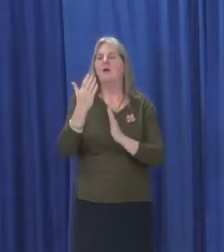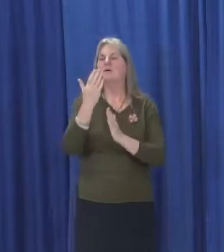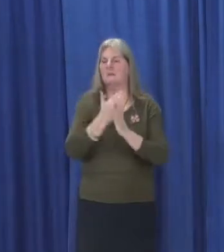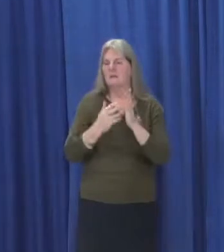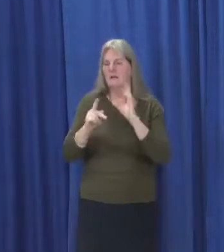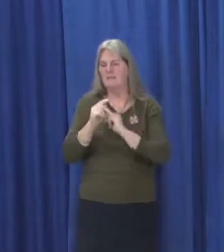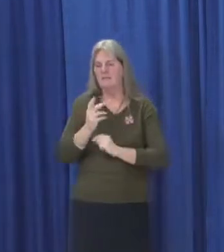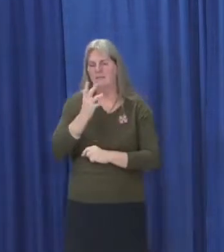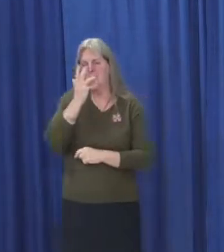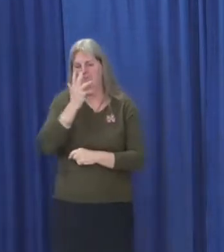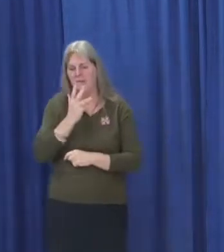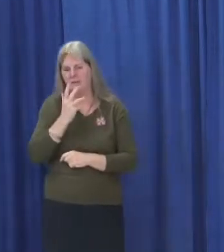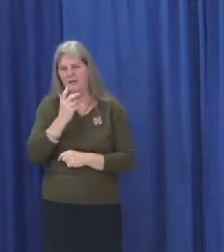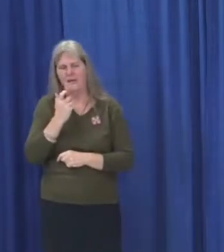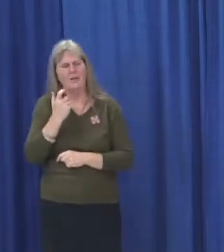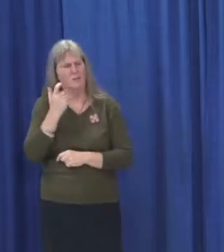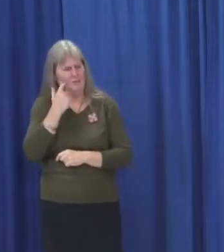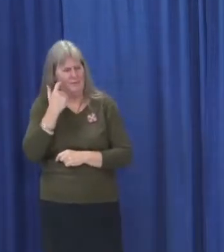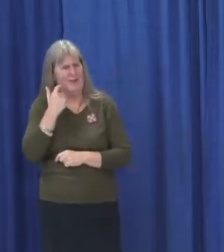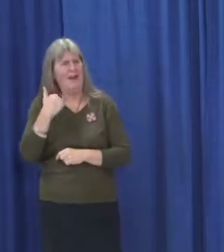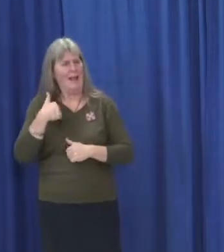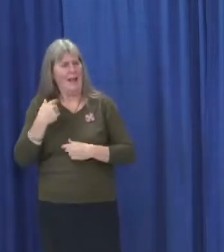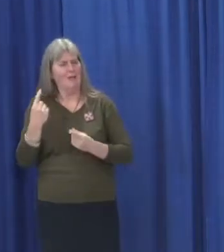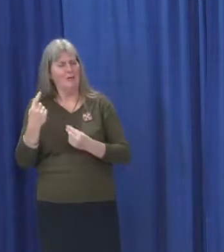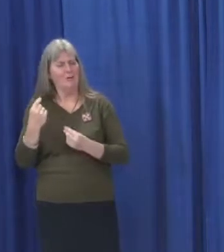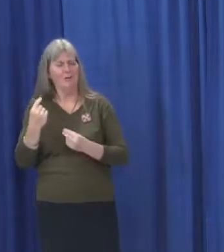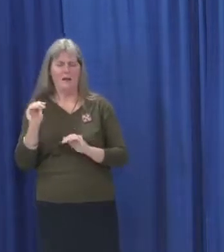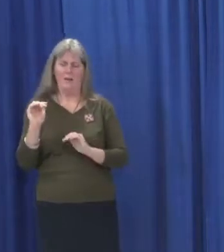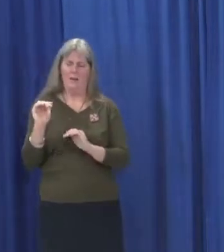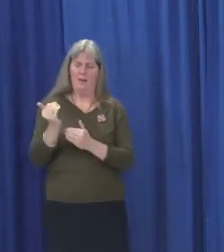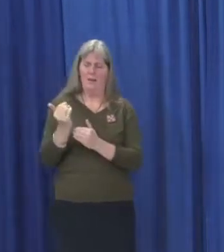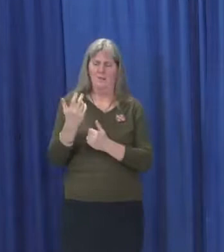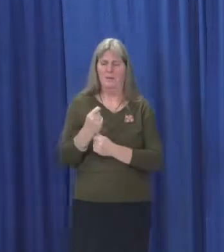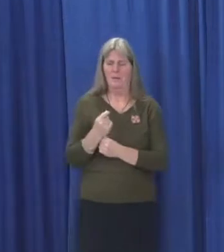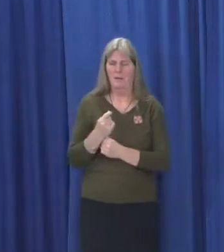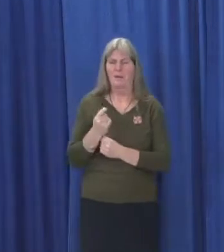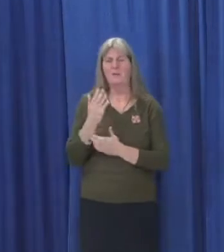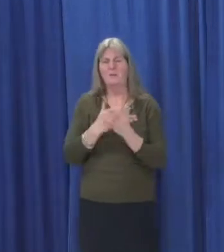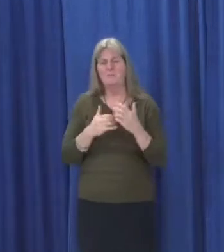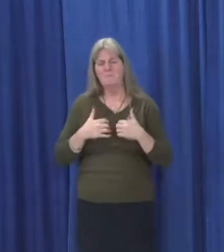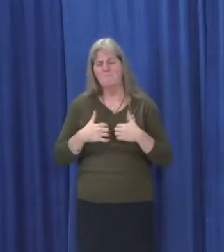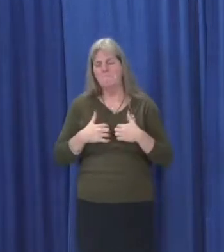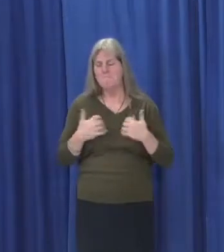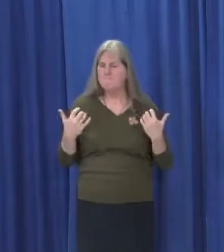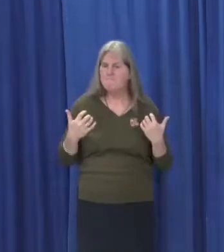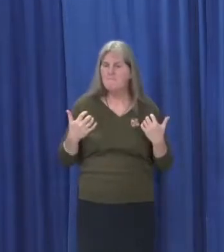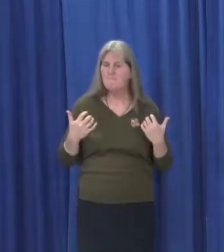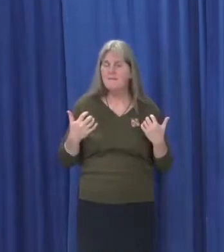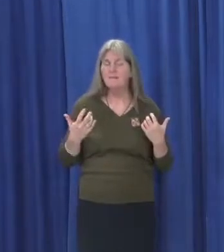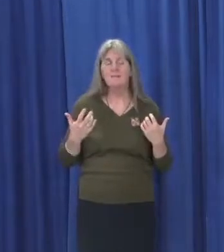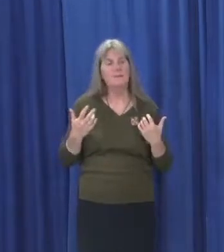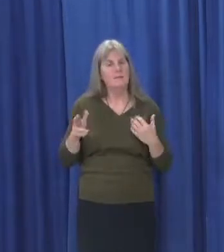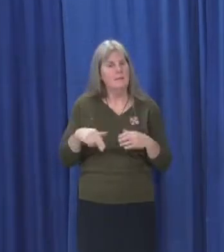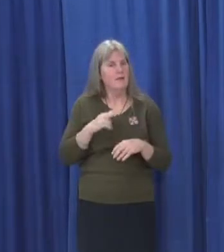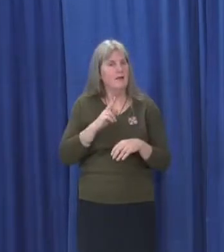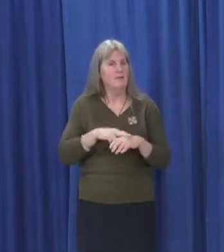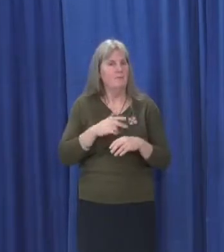losses of the things we took for granted and others might even be angry. It's normal to have these